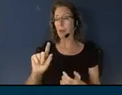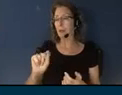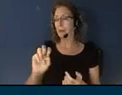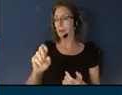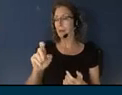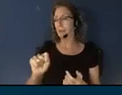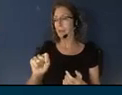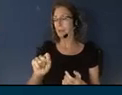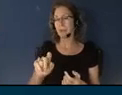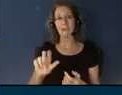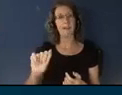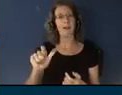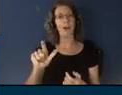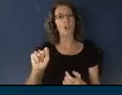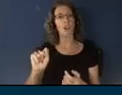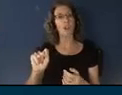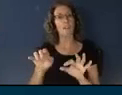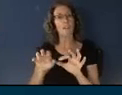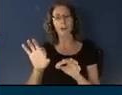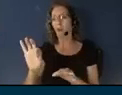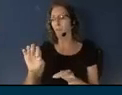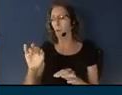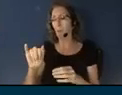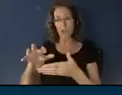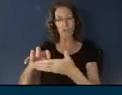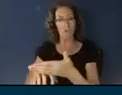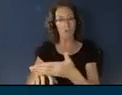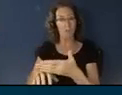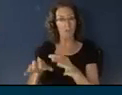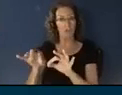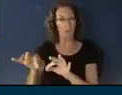text transcription. I would also put those up there on the I think it's the Mighty Networks.